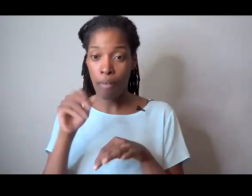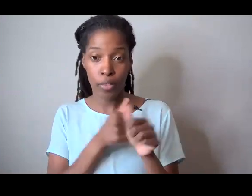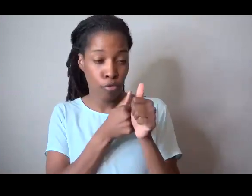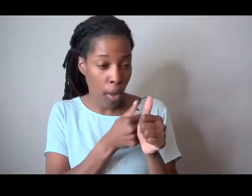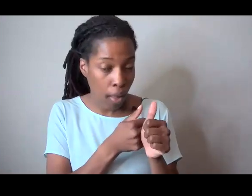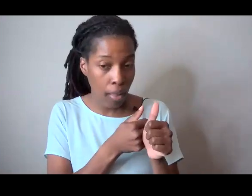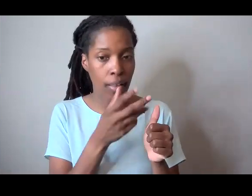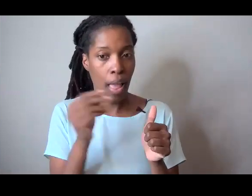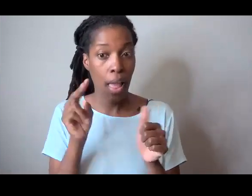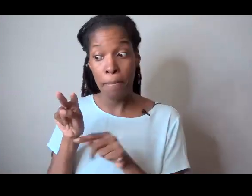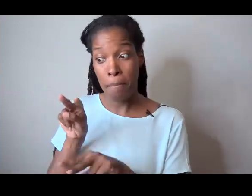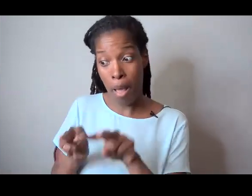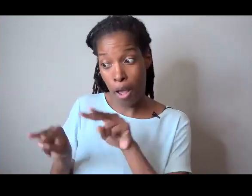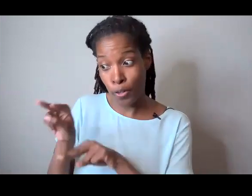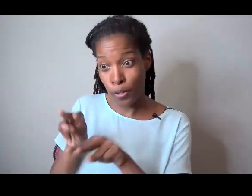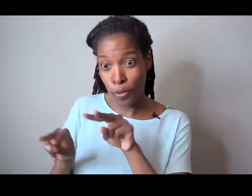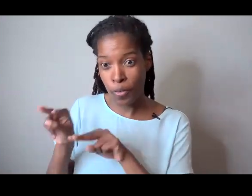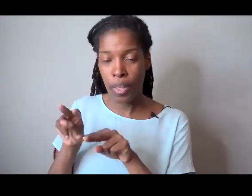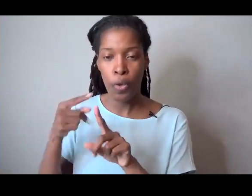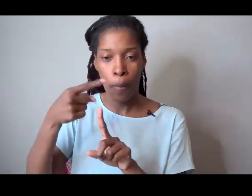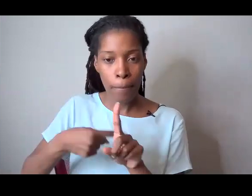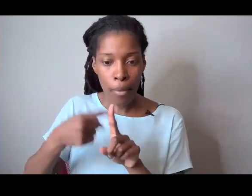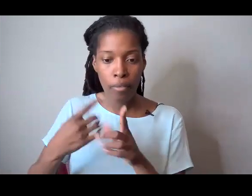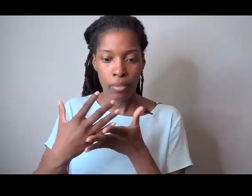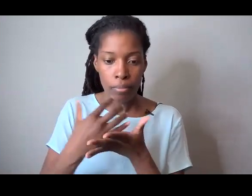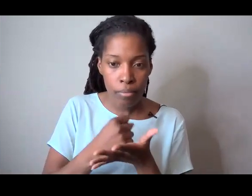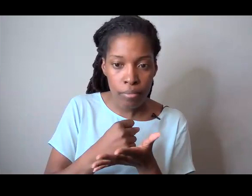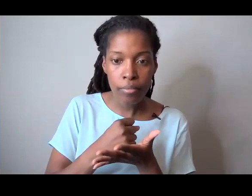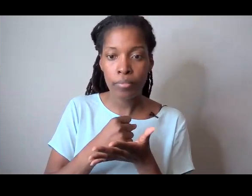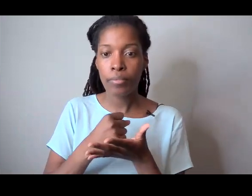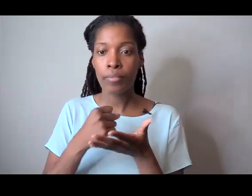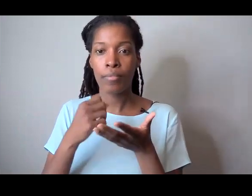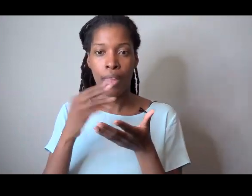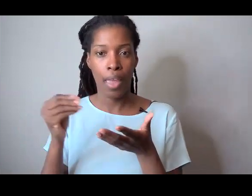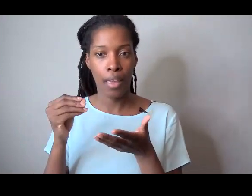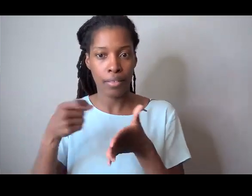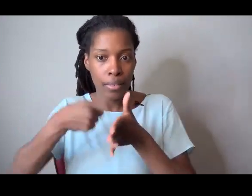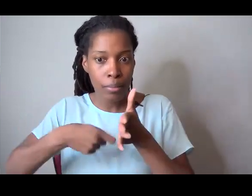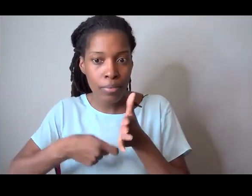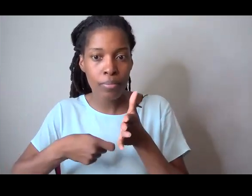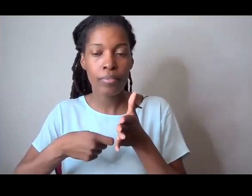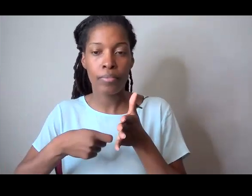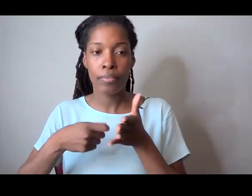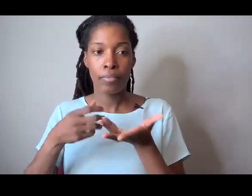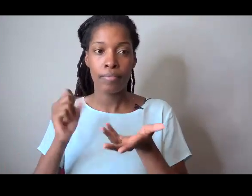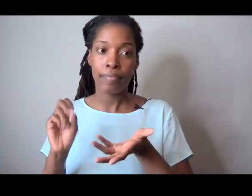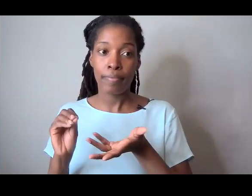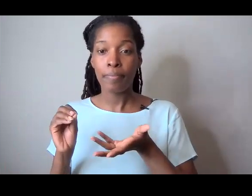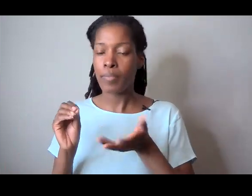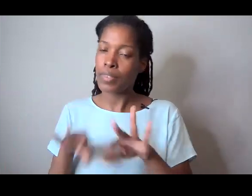monthly revenue and expenses. So, so, so important. It's so important for so many reasons.